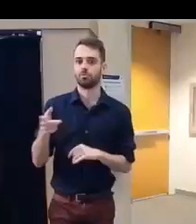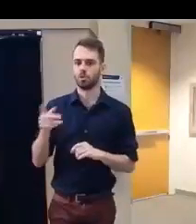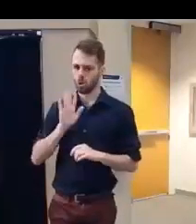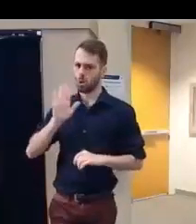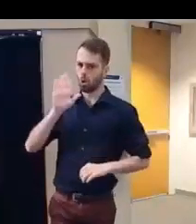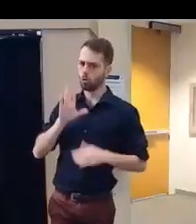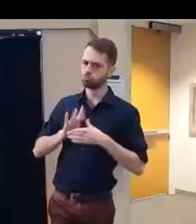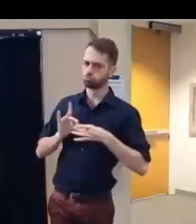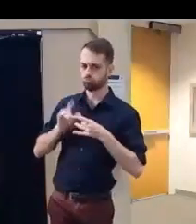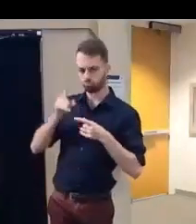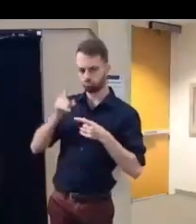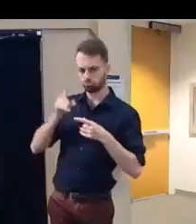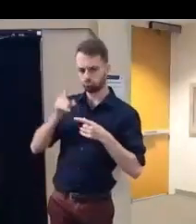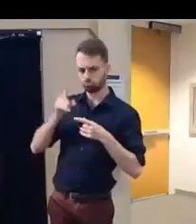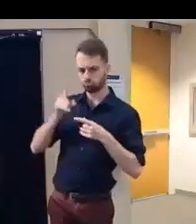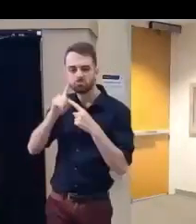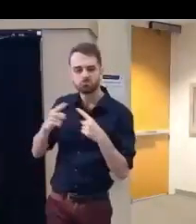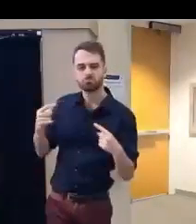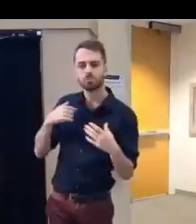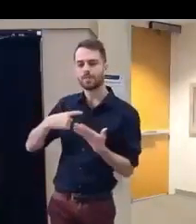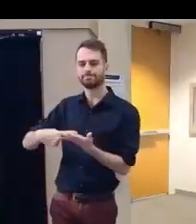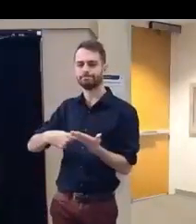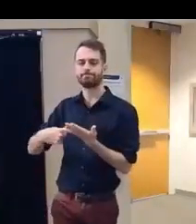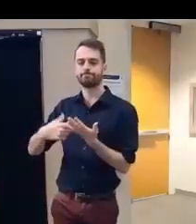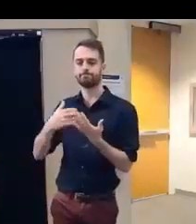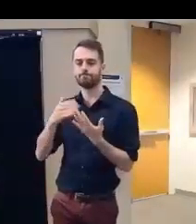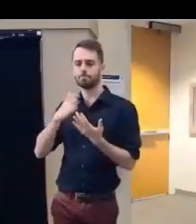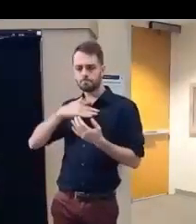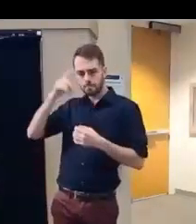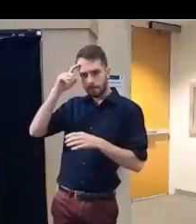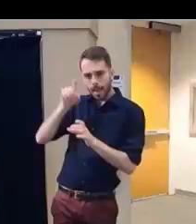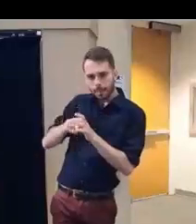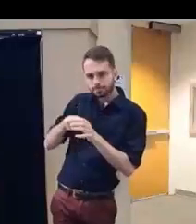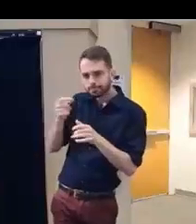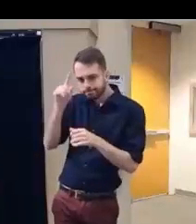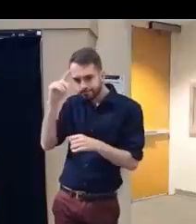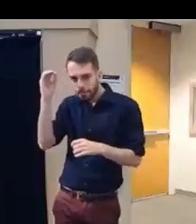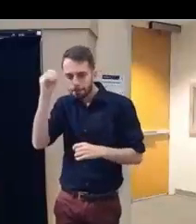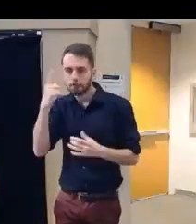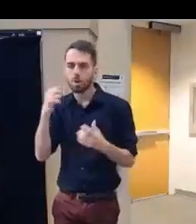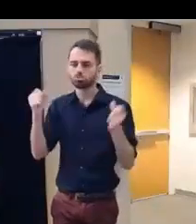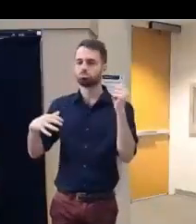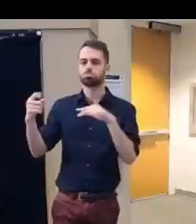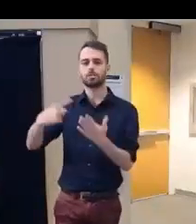or share you know an additional Insight they had and we um send out possible reflection questions